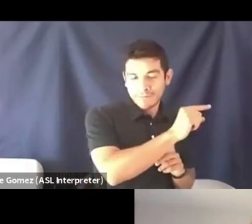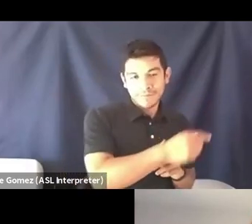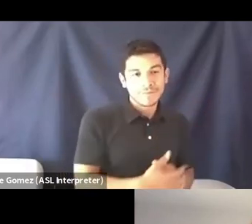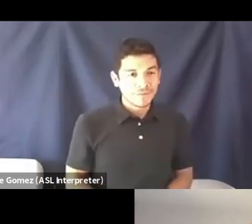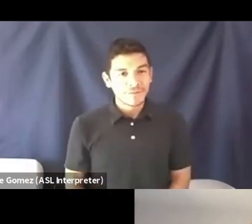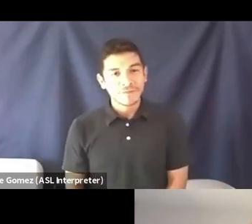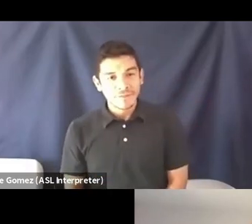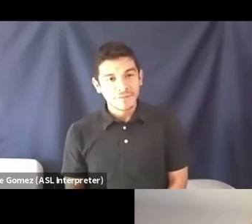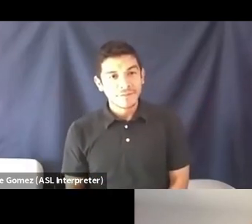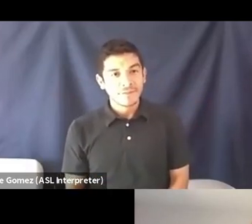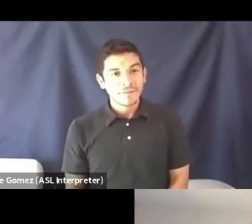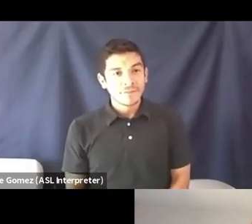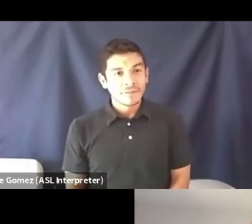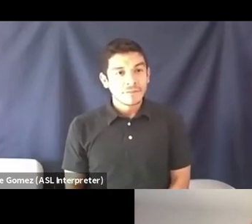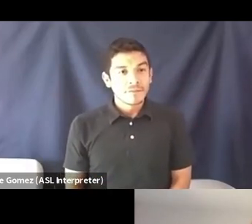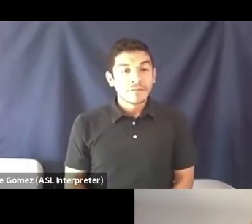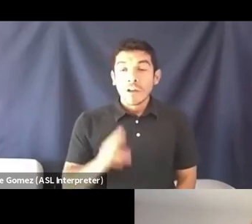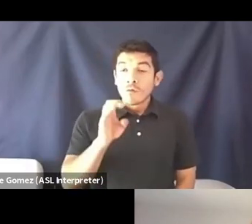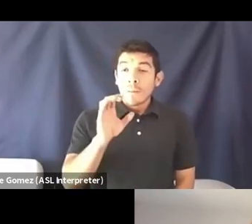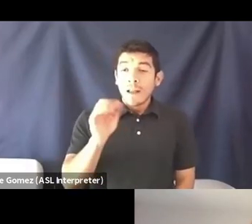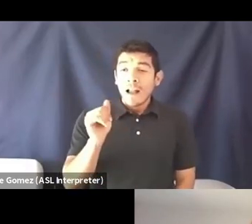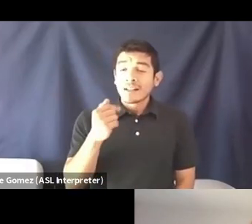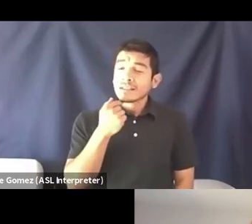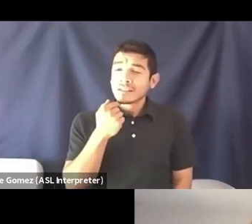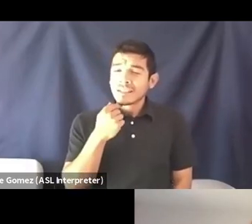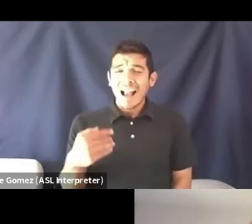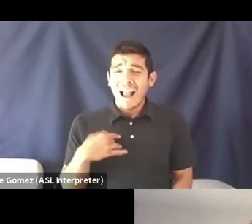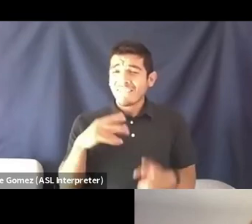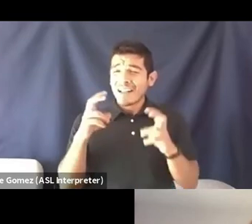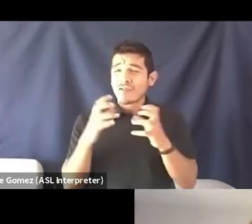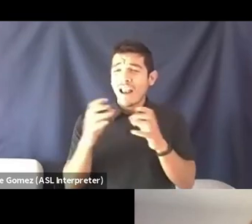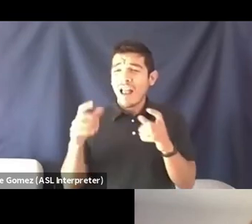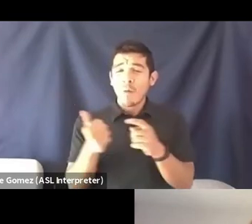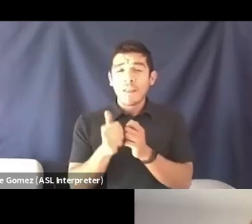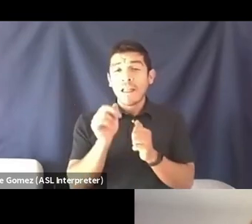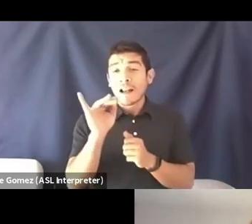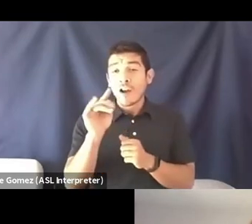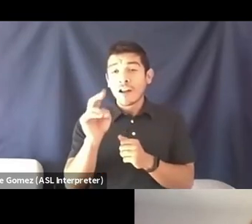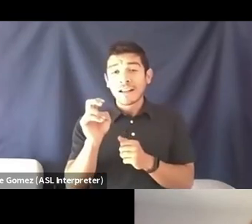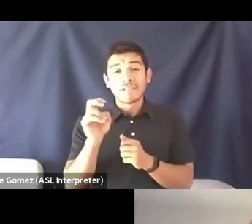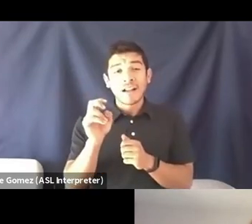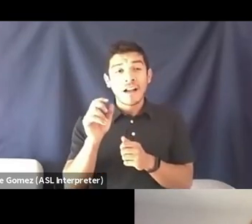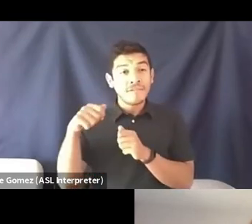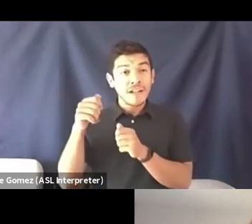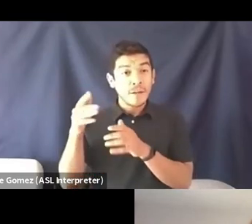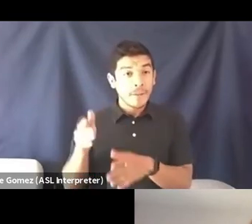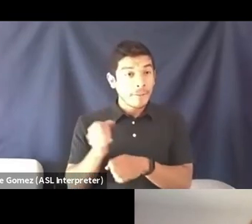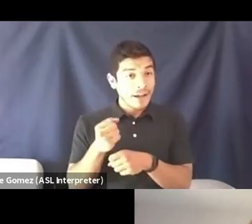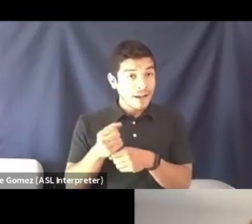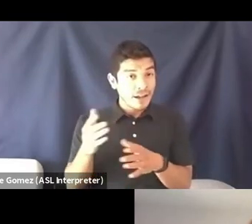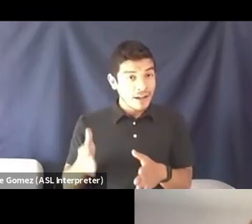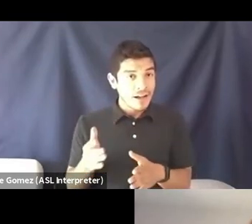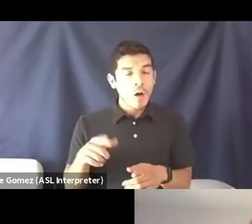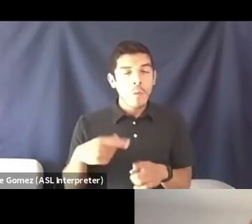with narrative filmmaking. Where we talk a lot, when we talk about like Asian American, cinema that's happening now.